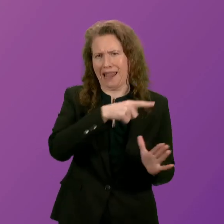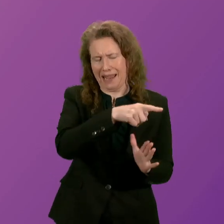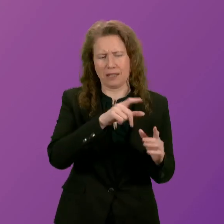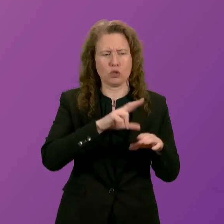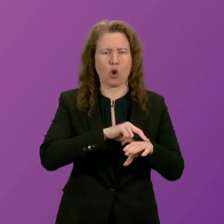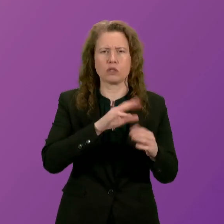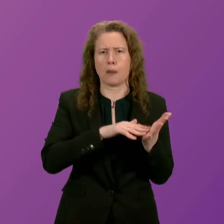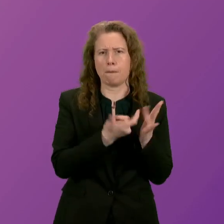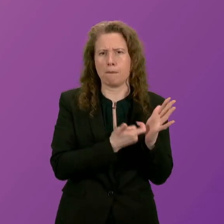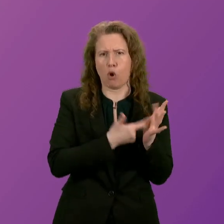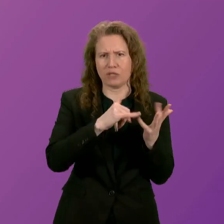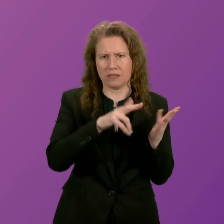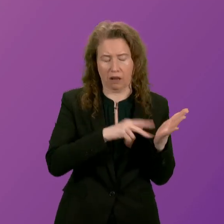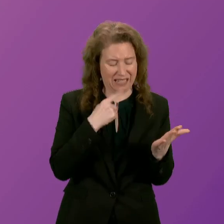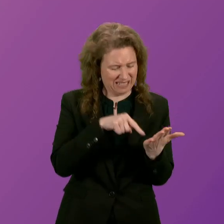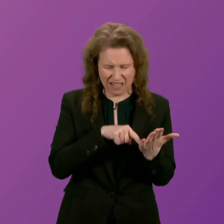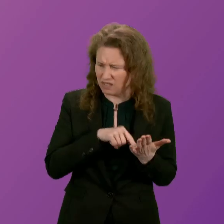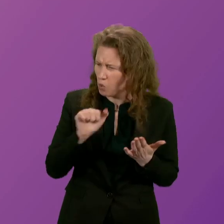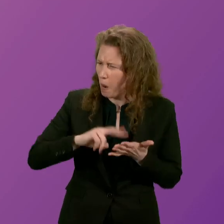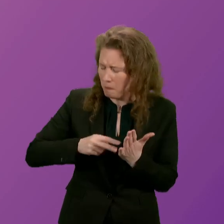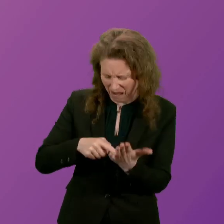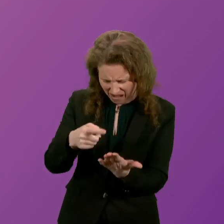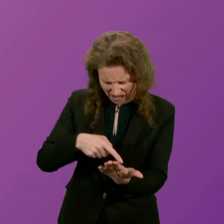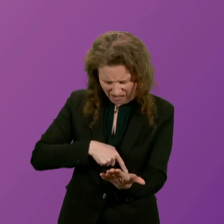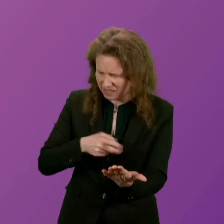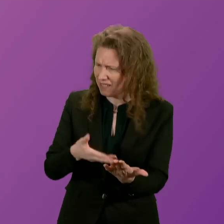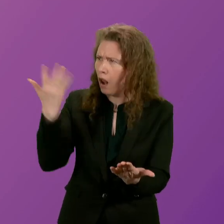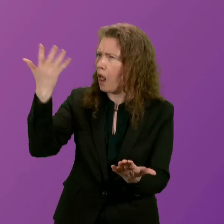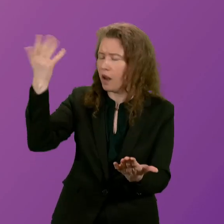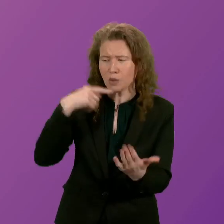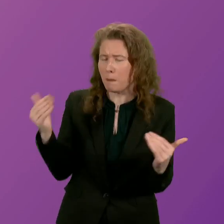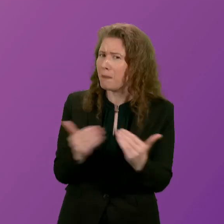“yet again, the rhetoric on this is failing to match the reality.”